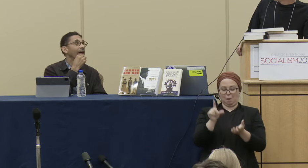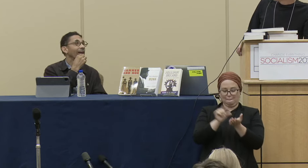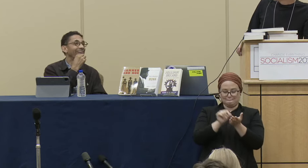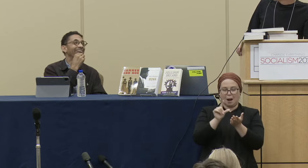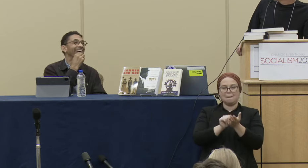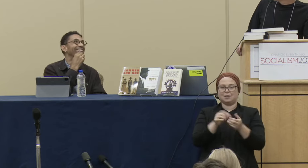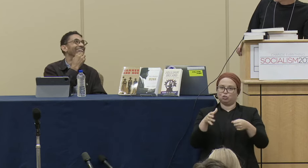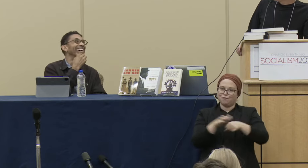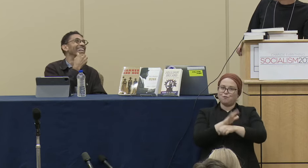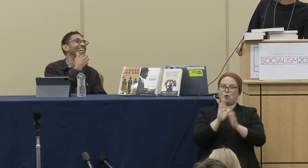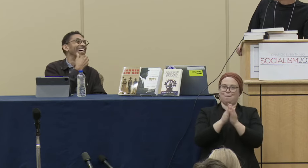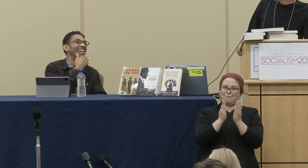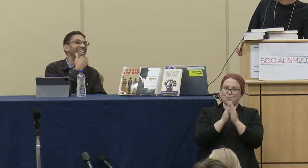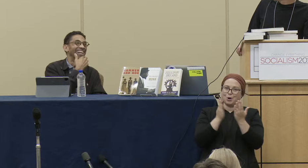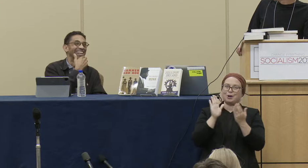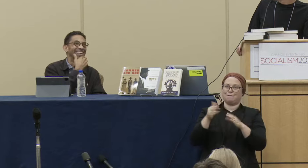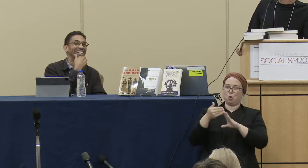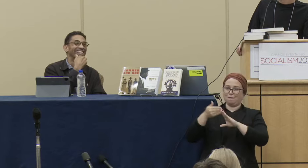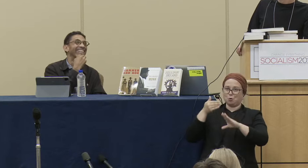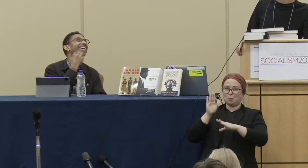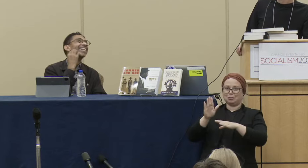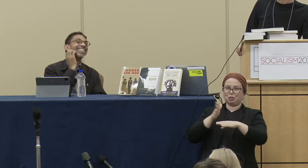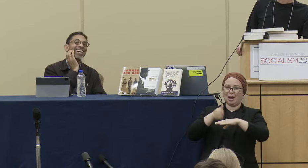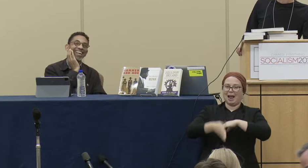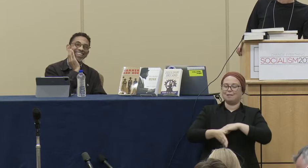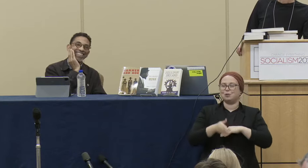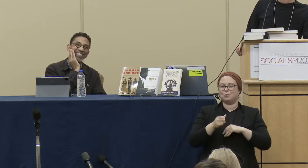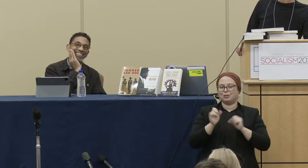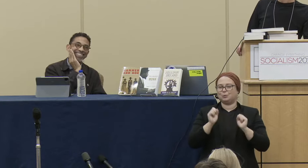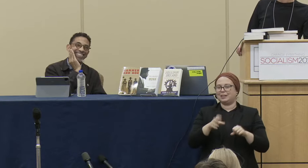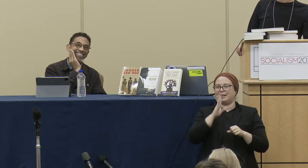books that , frankly, we could publish a book of your forwards